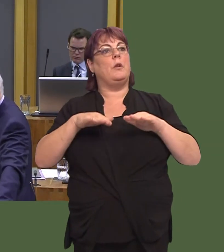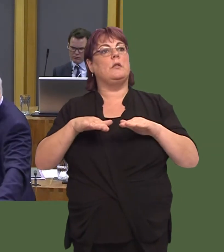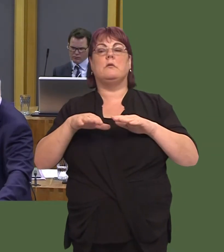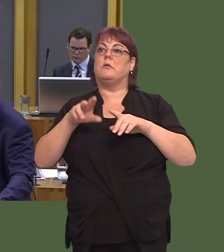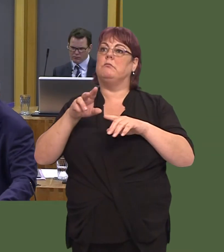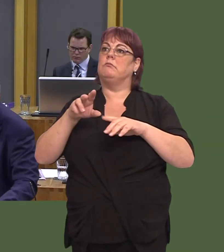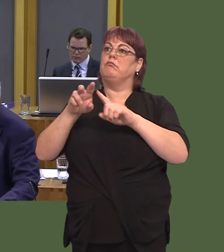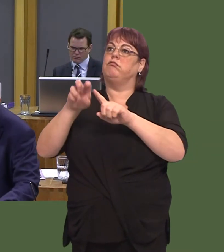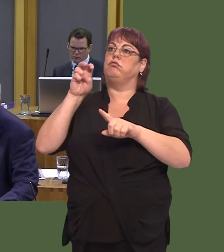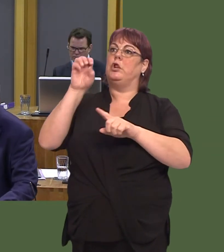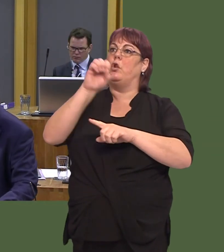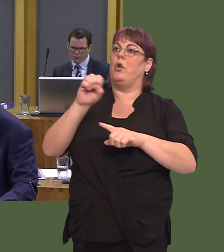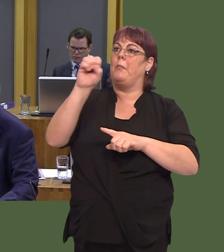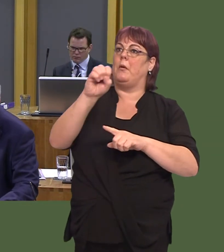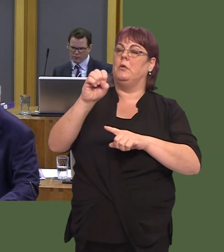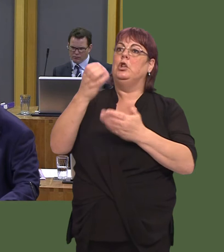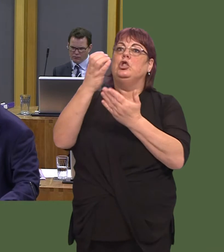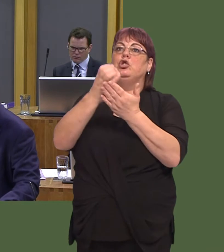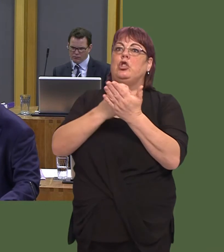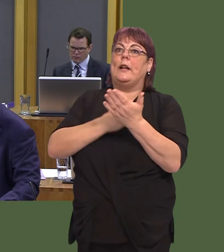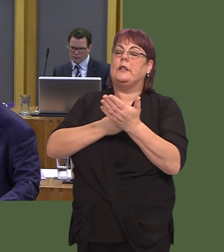no longer have any effect in UK law.